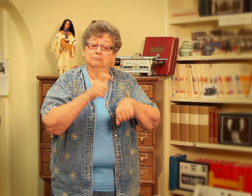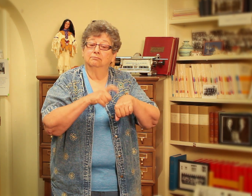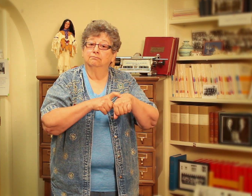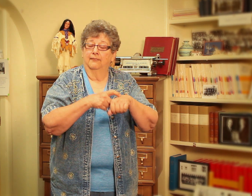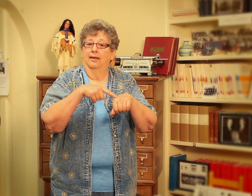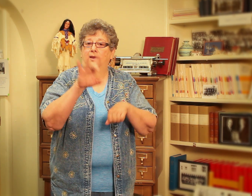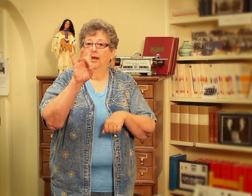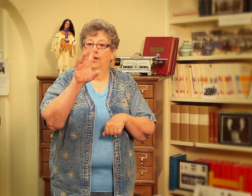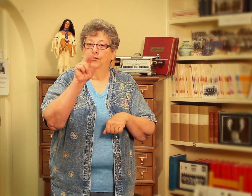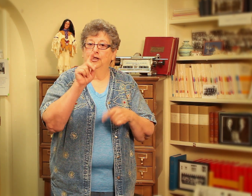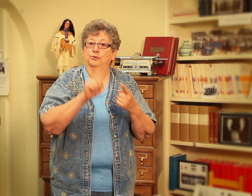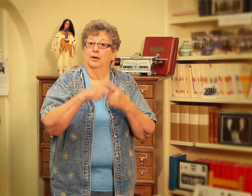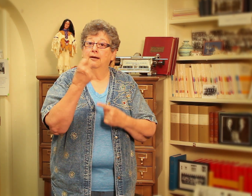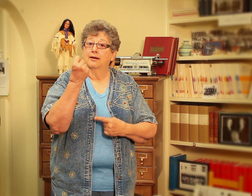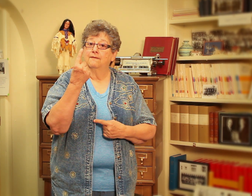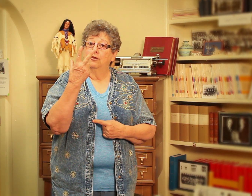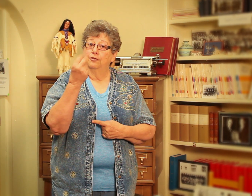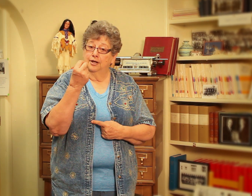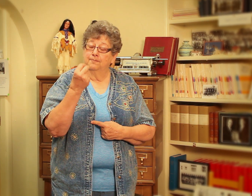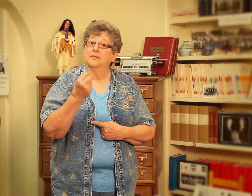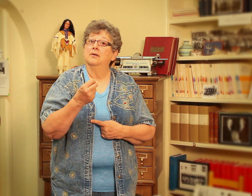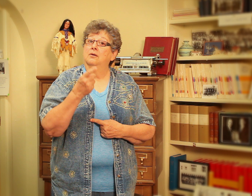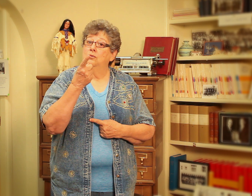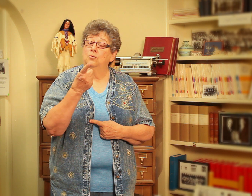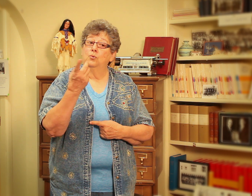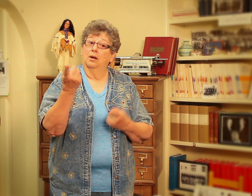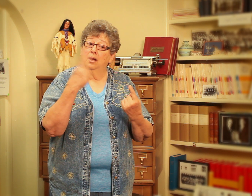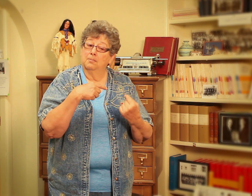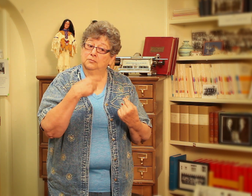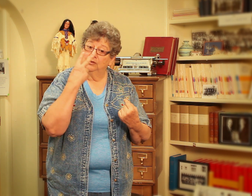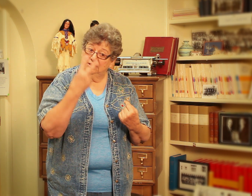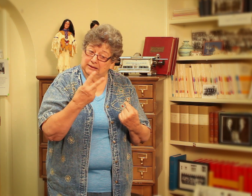from 8:30 - 11:30am